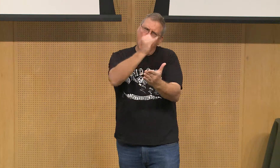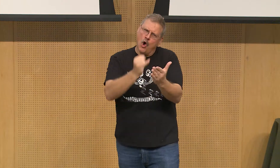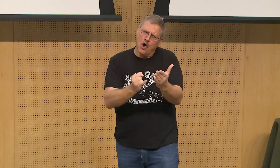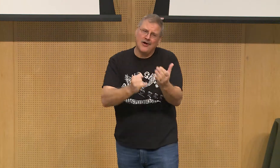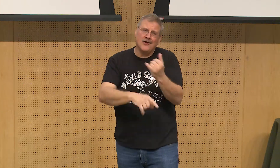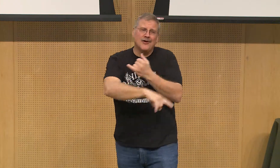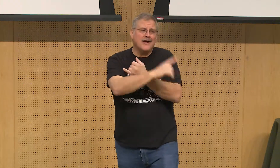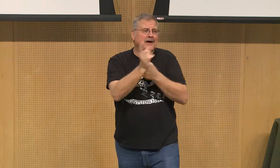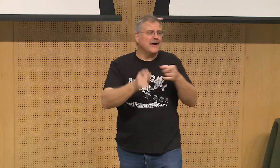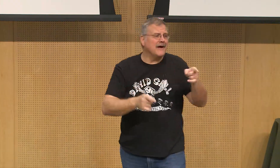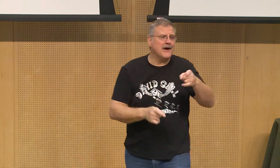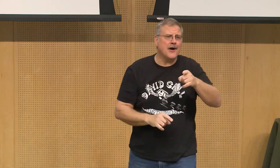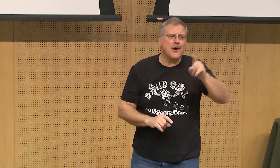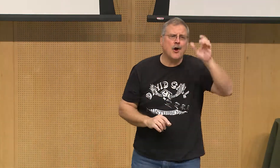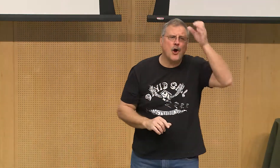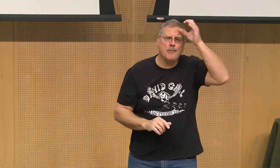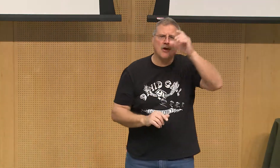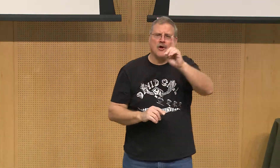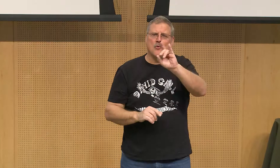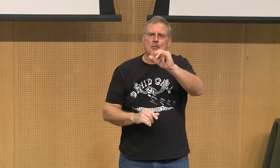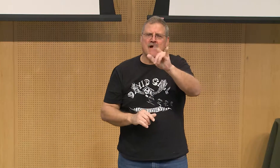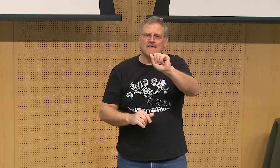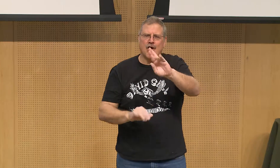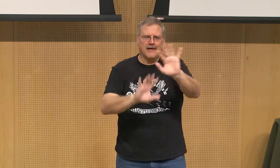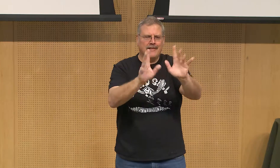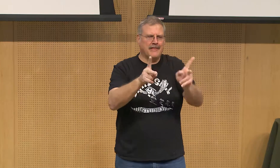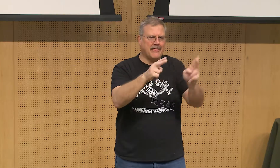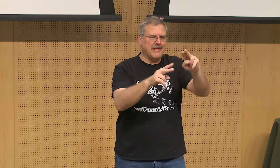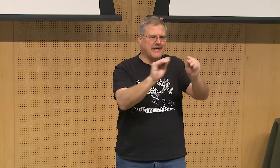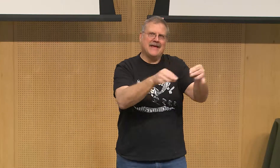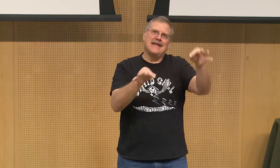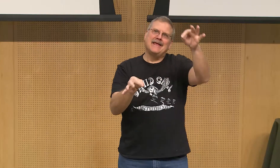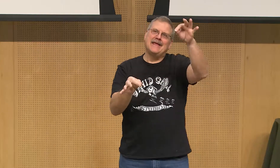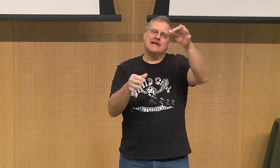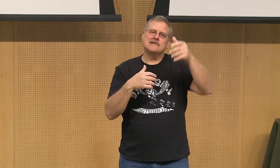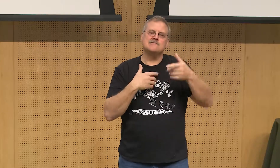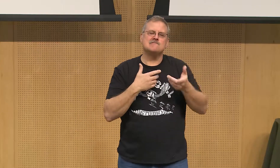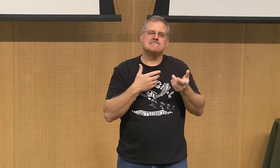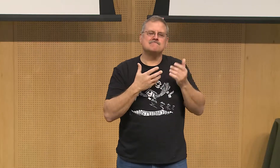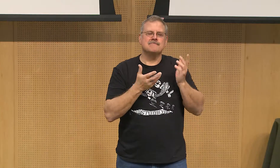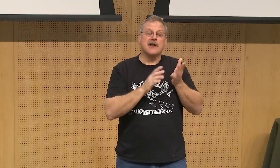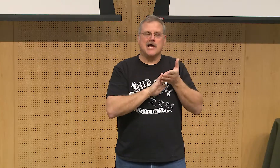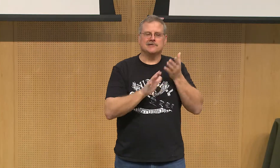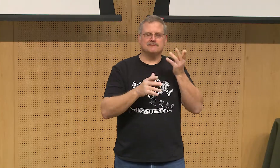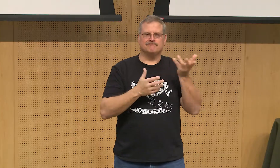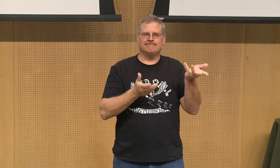It's a very old-school art. You know, nowadays, we have easy-- It's easy to work on the computer,